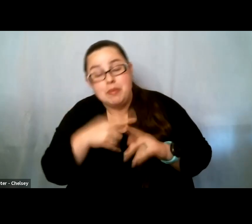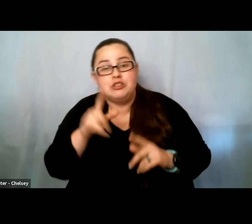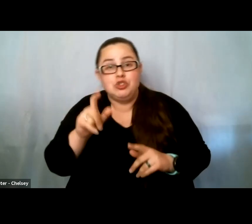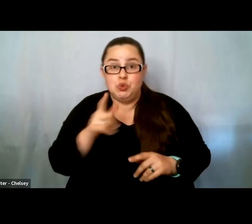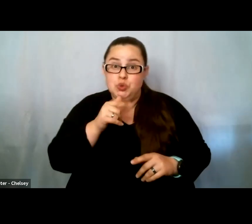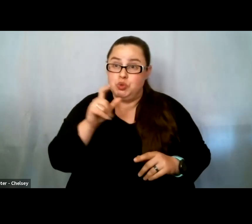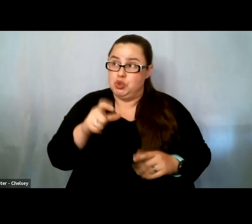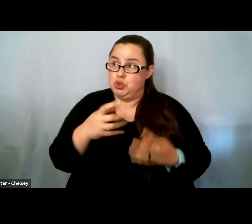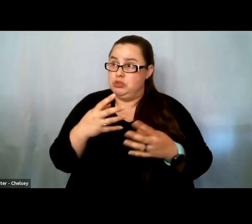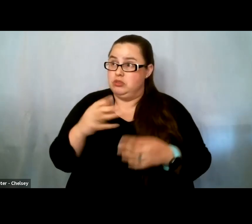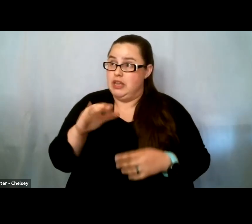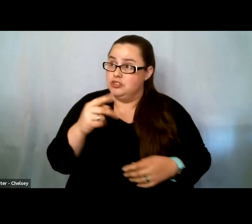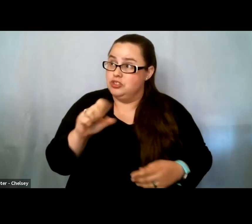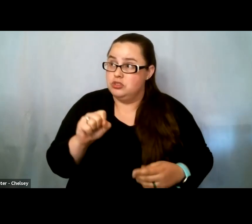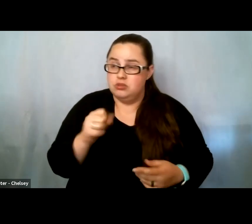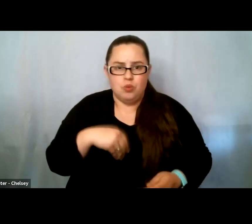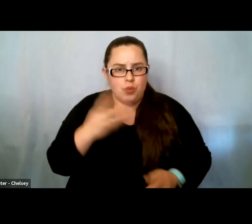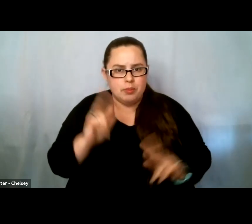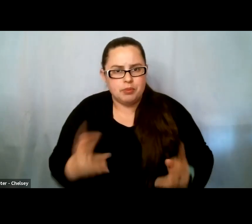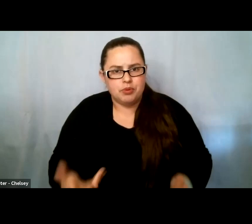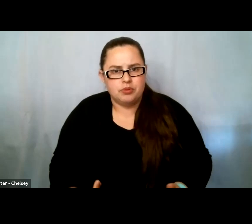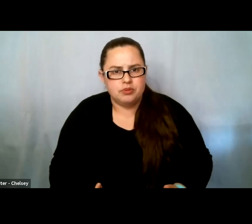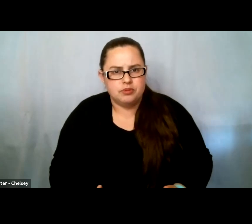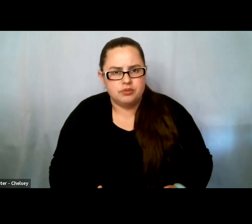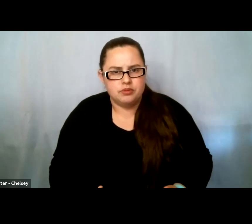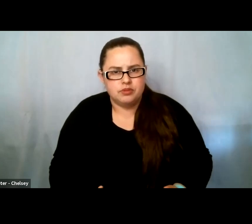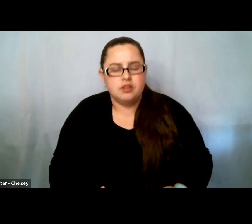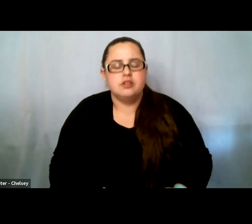Paul Gilmore: Well, I'm, in my civil rights class, we talk about this a lot, you know,